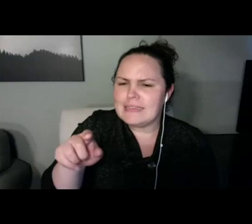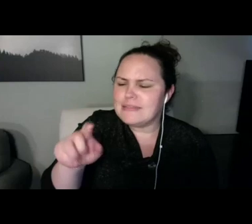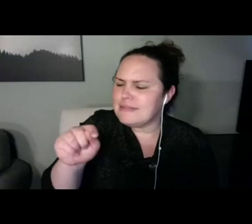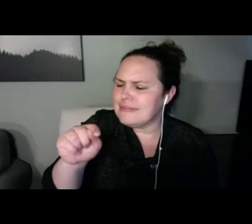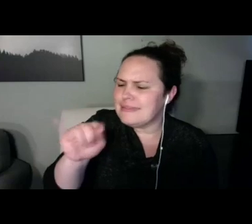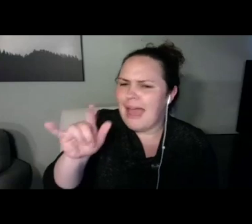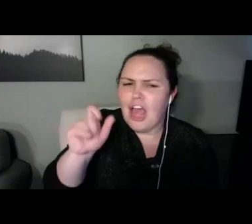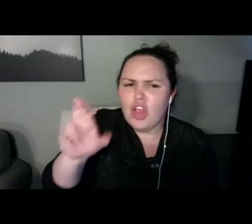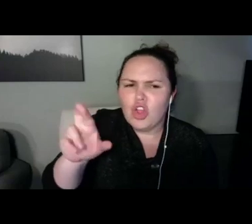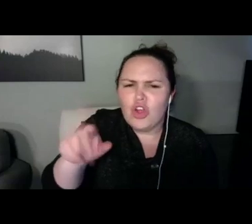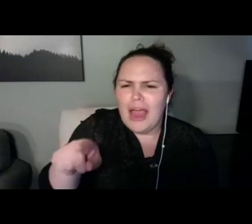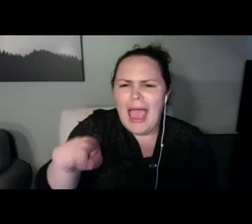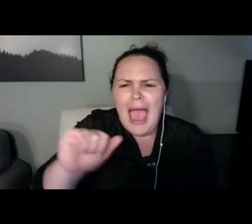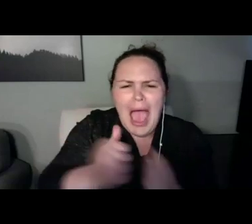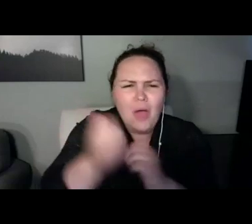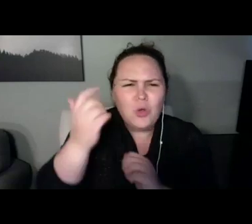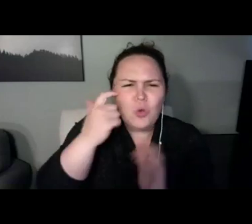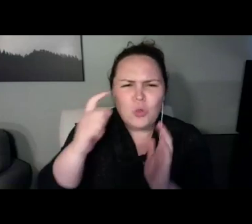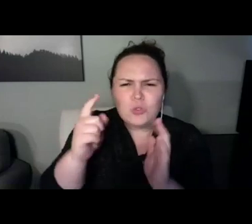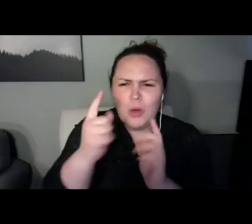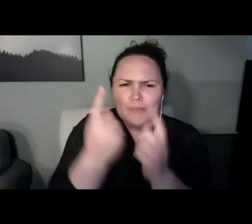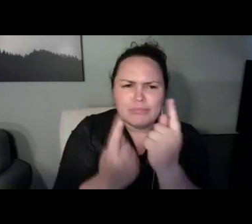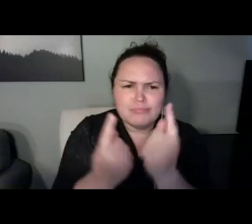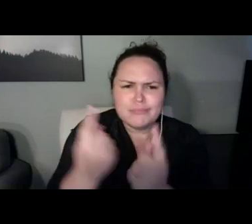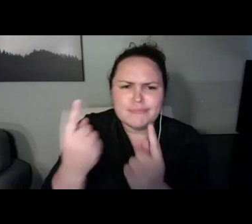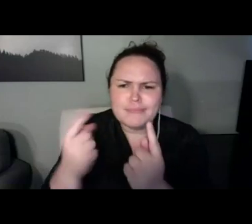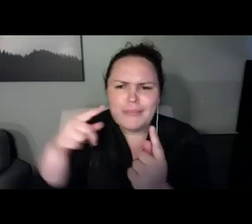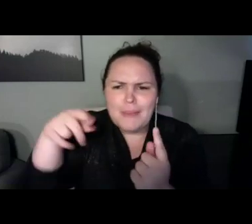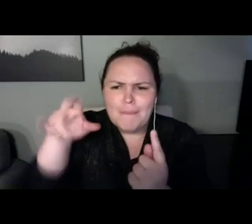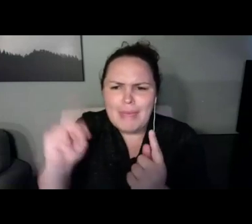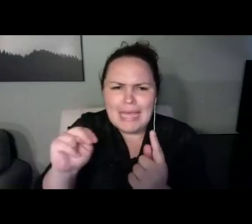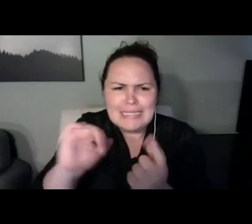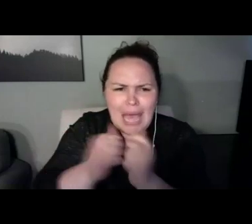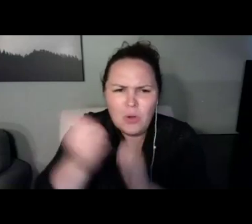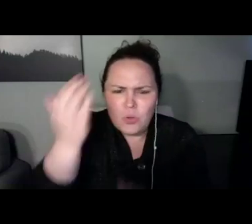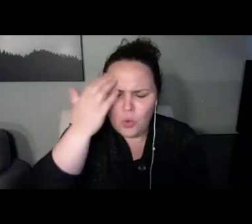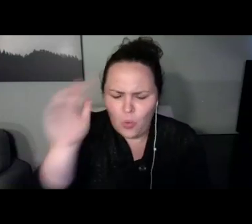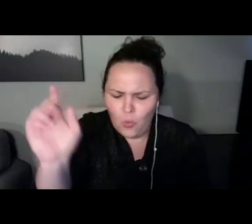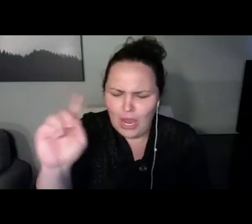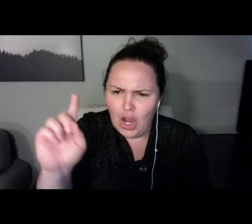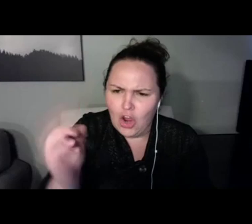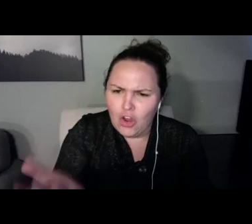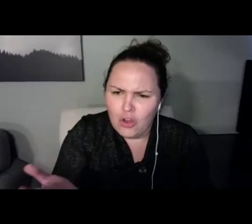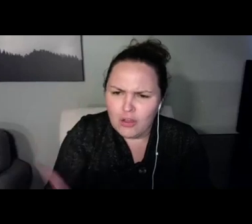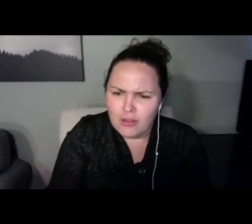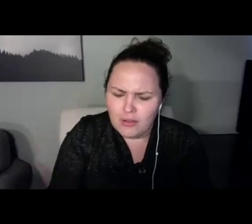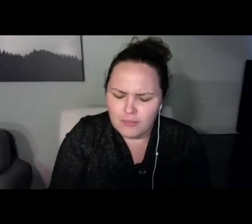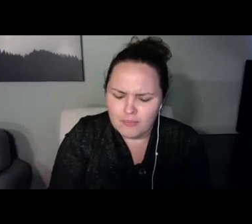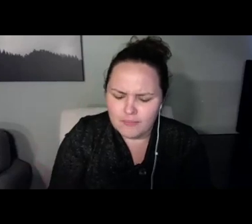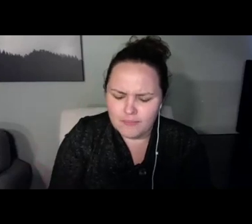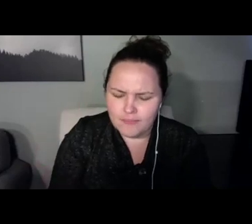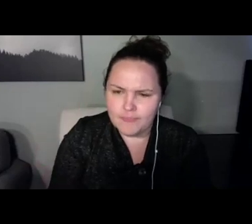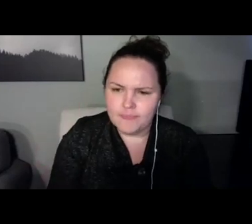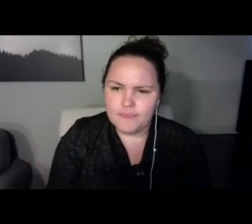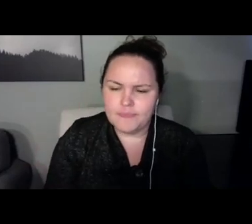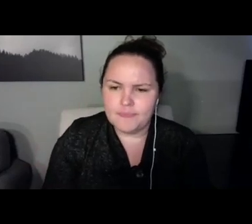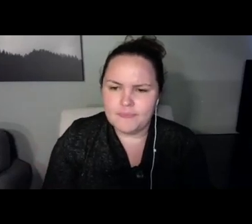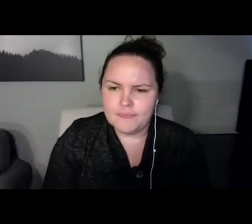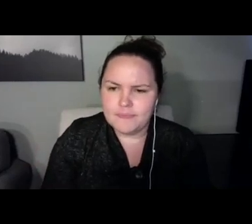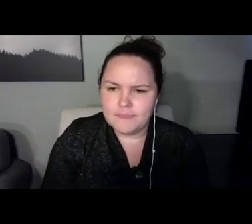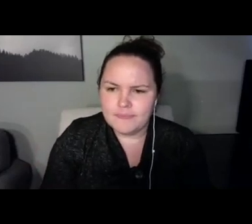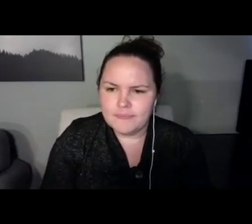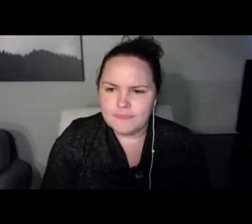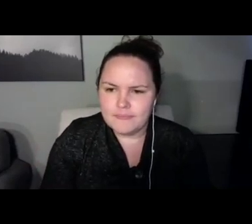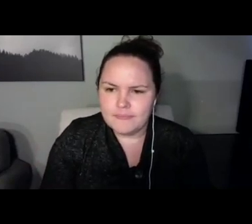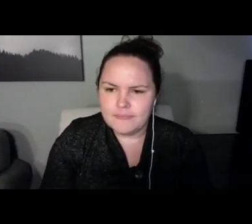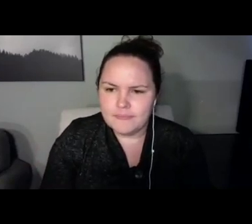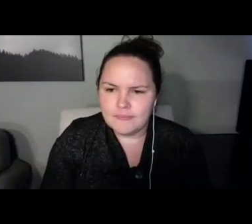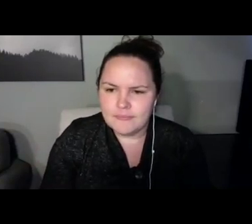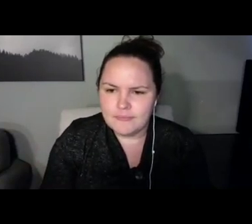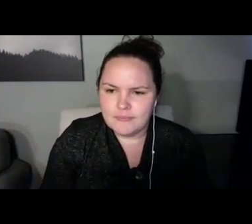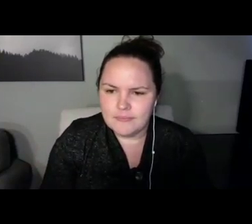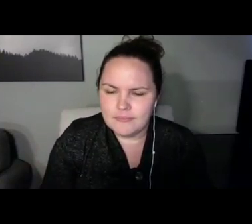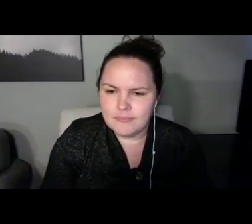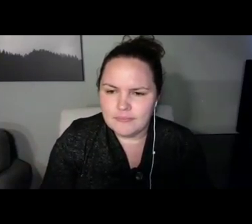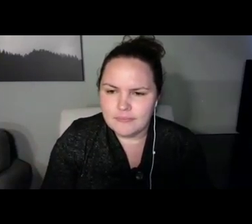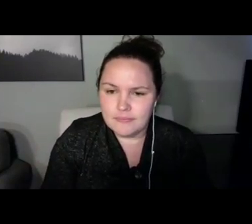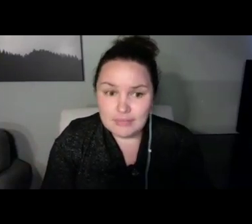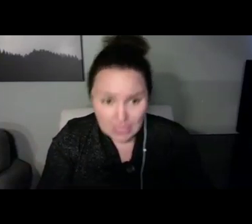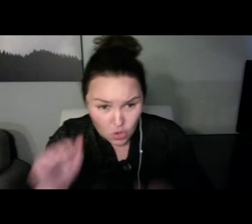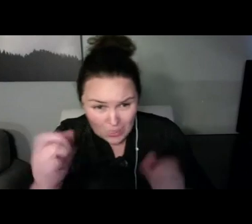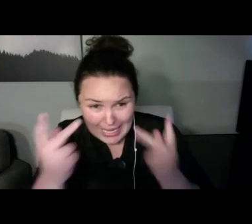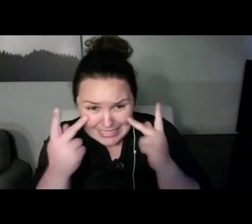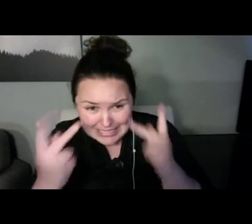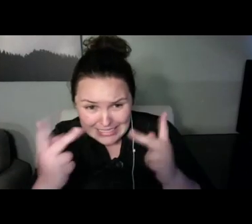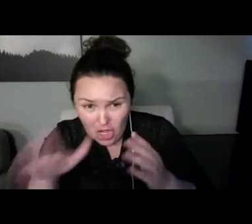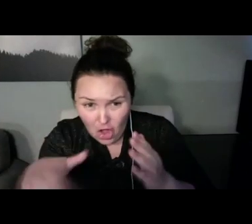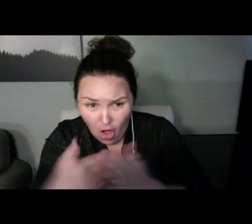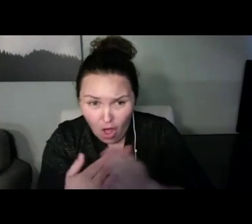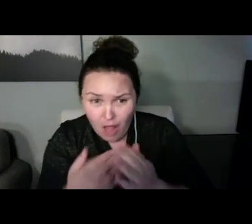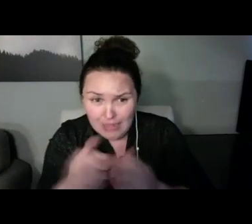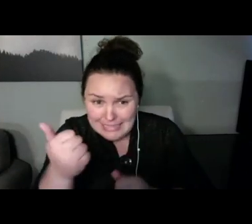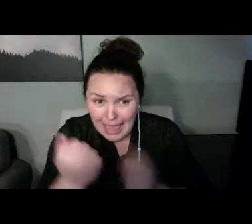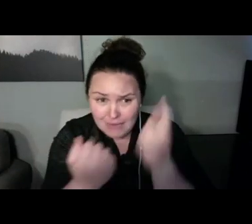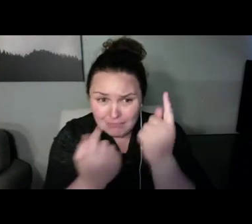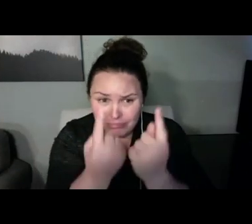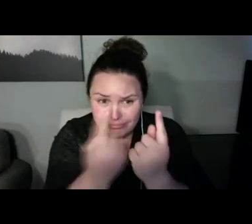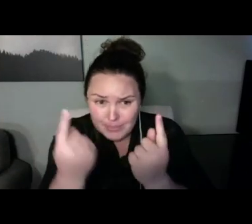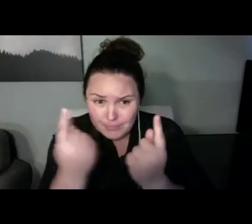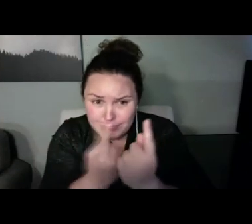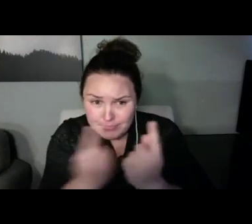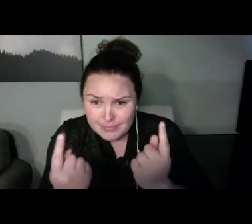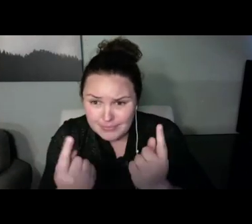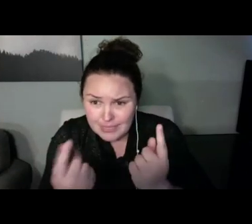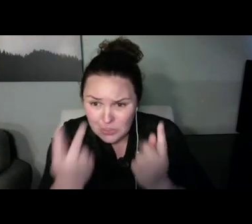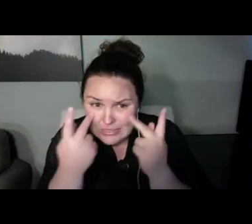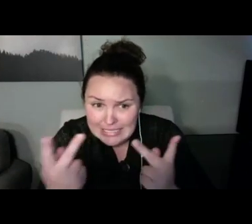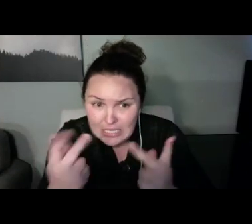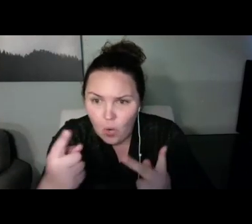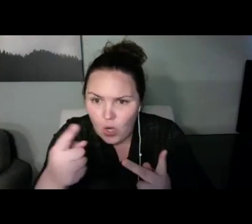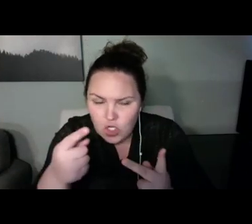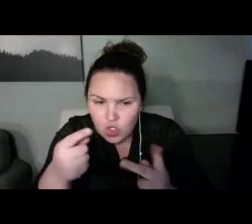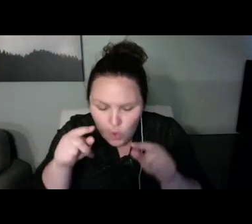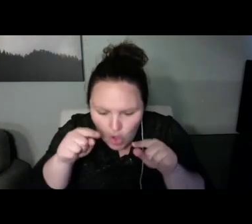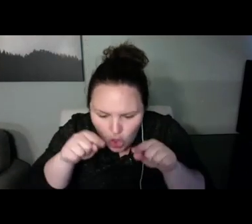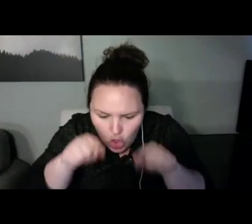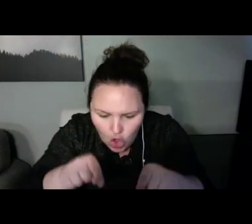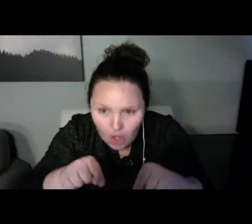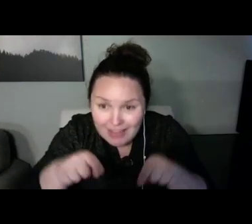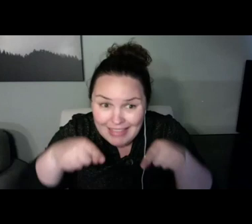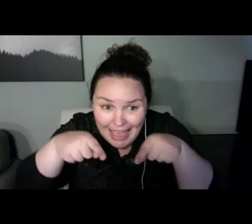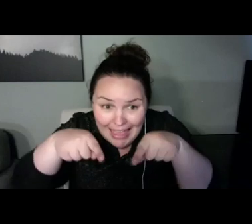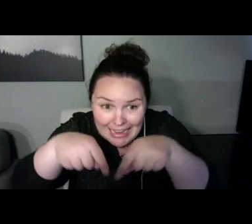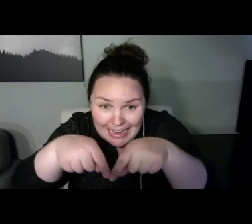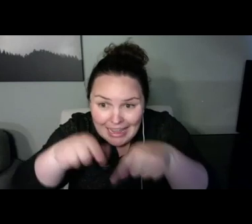they're supposed to go. But it's really interesting how that has transferred